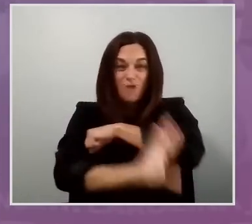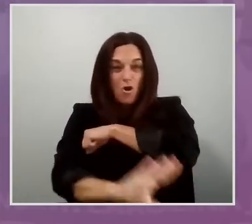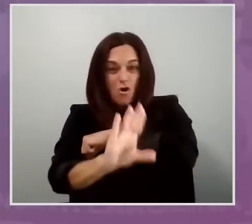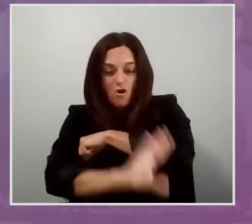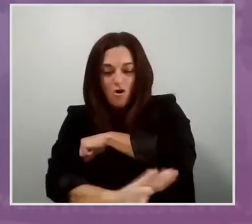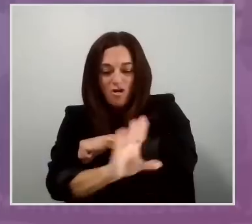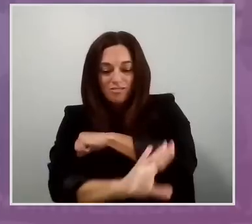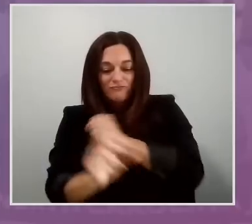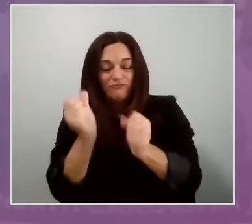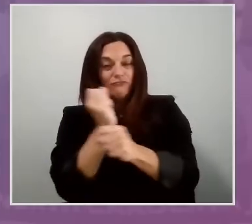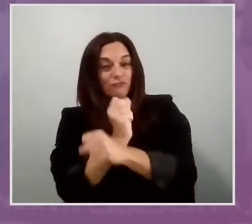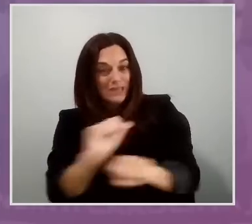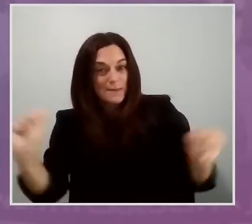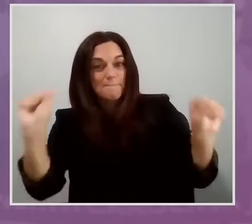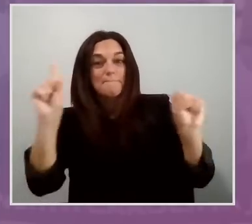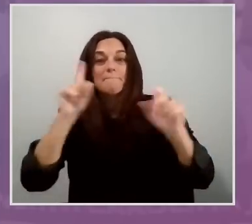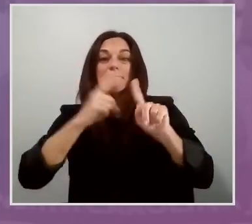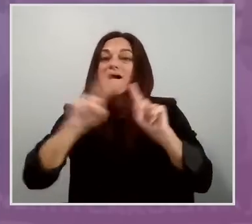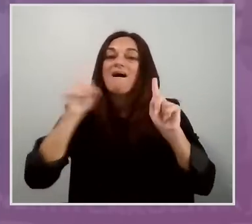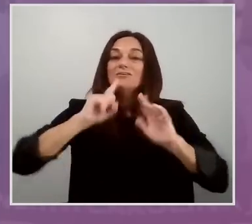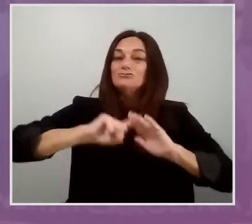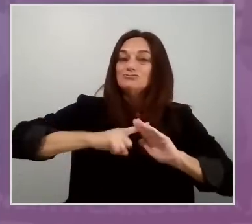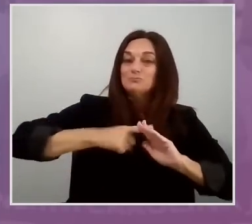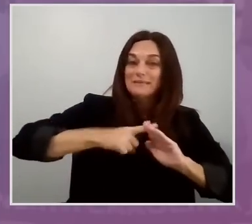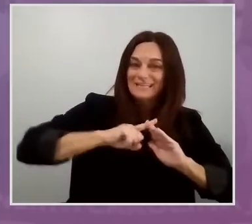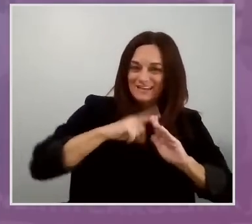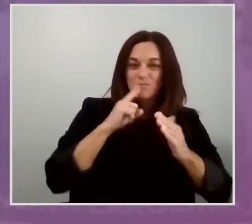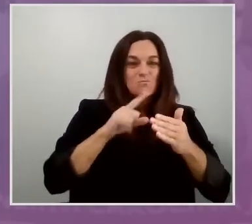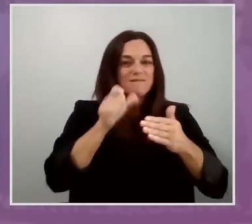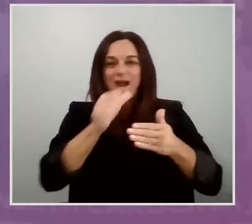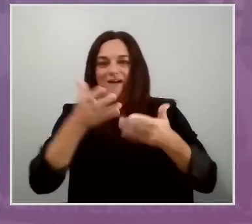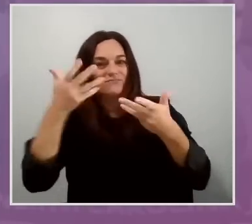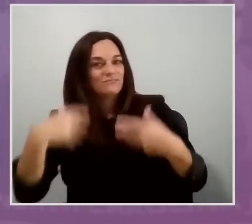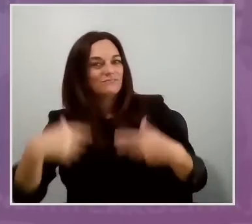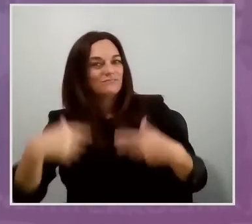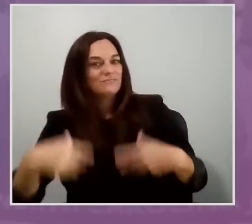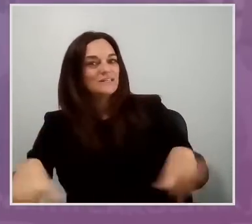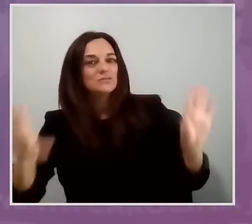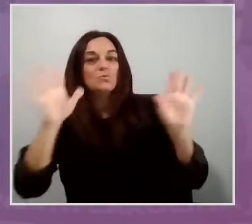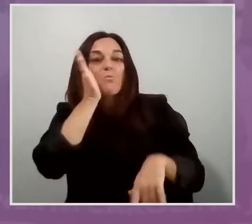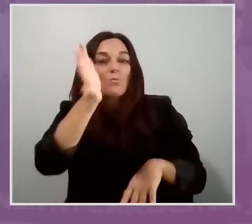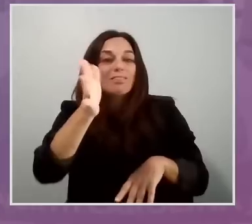THE AUTUMN OF FREEDOM THE YEAR OF 1963